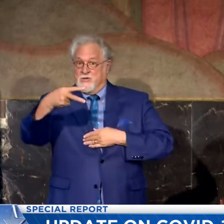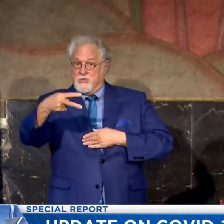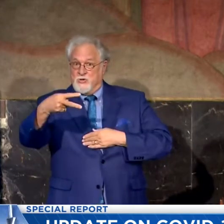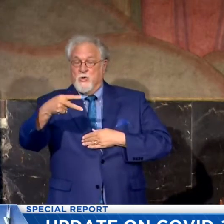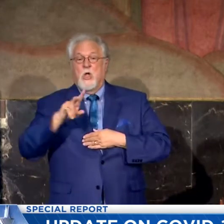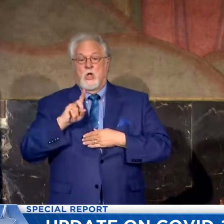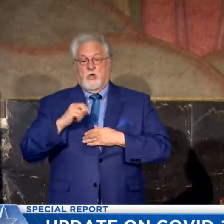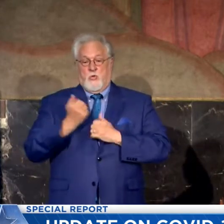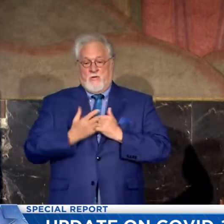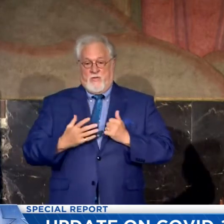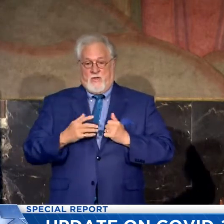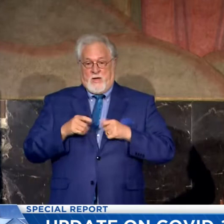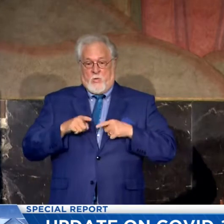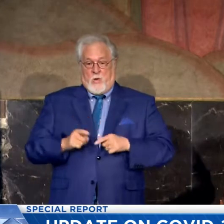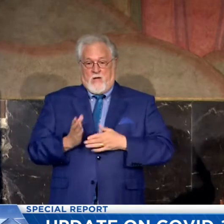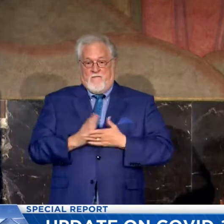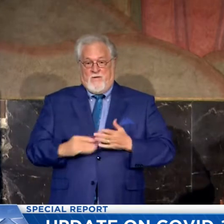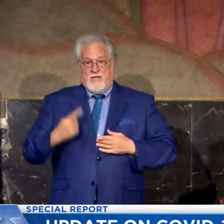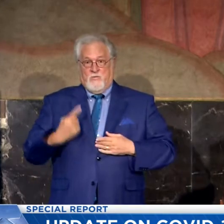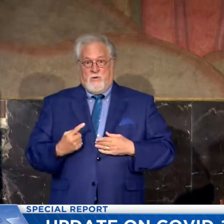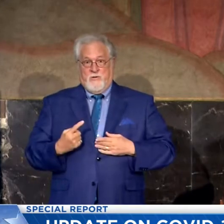I WANT TO REMIND EVERYONE THAT